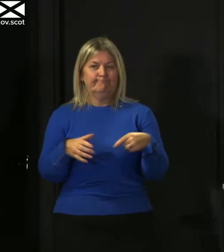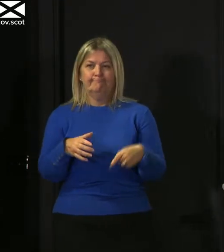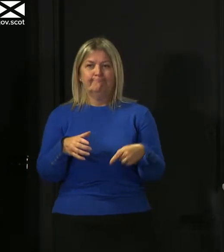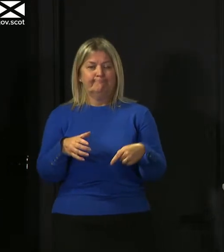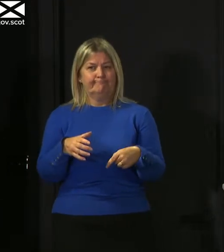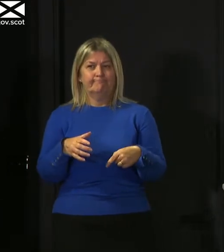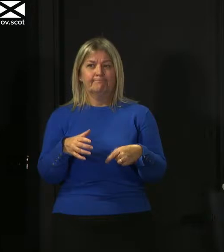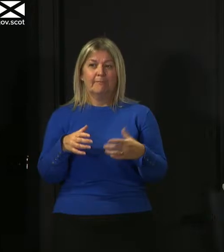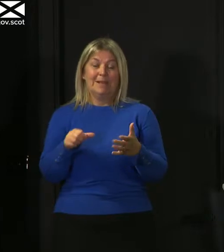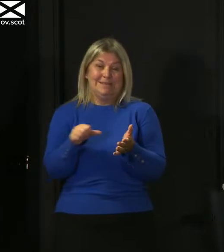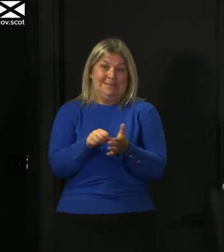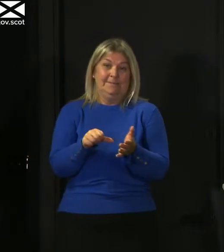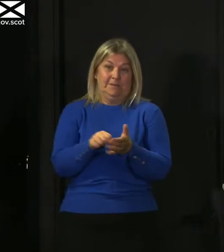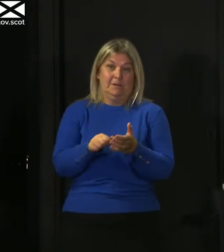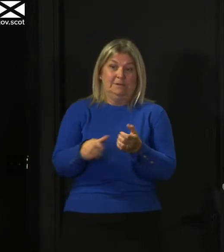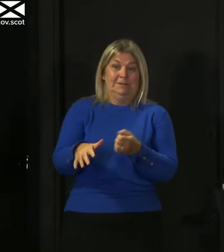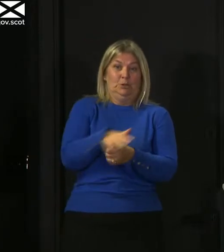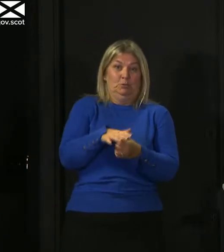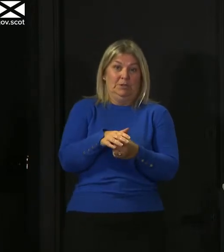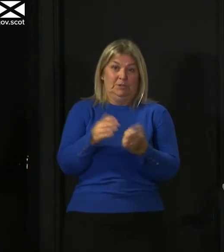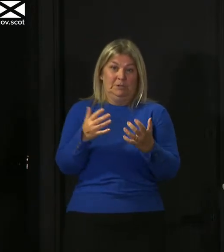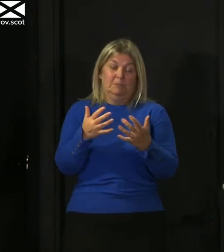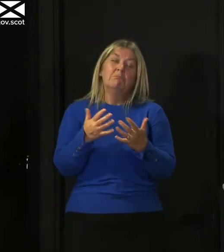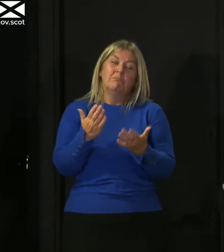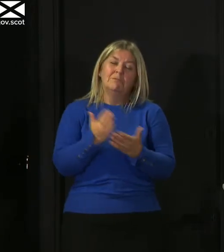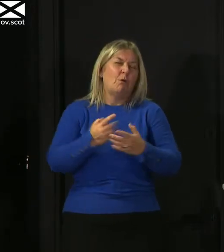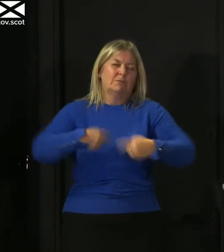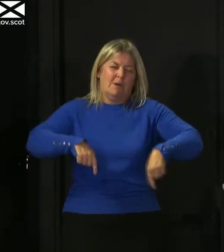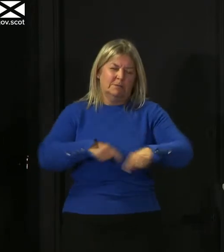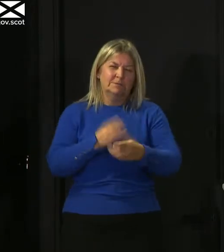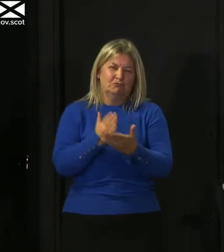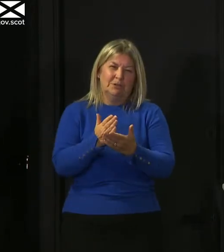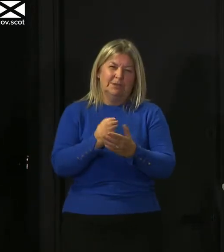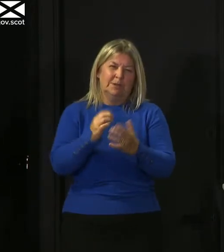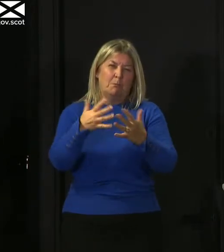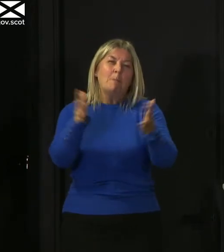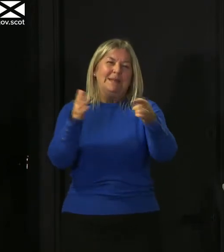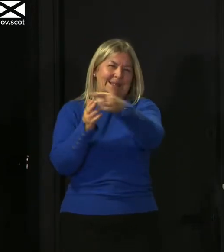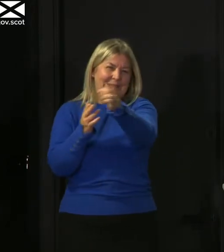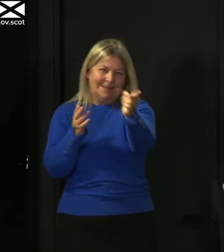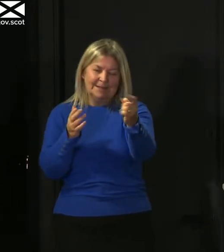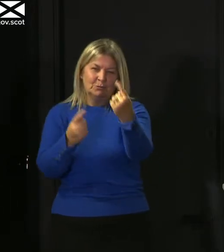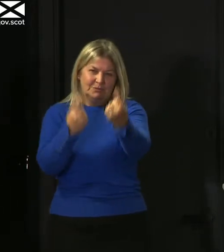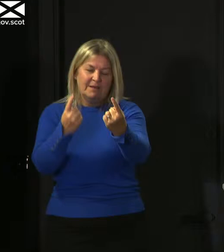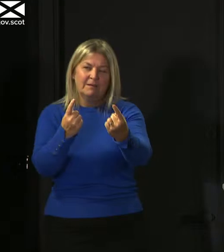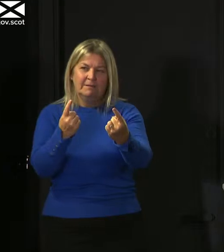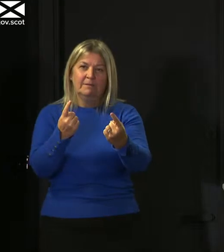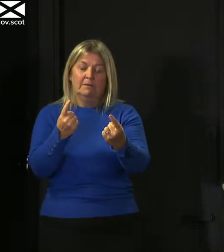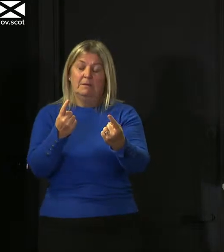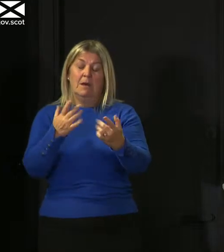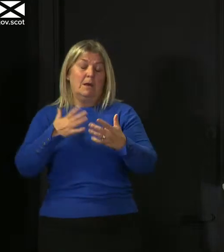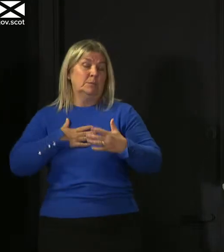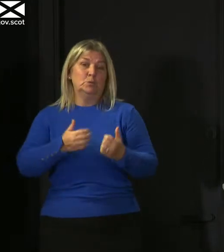not for us, for the public, a set of circumstances that I am absolutely appalled at and still feel